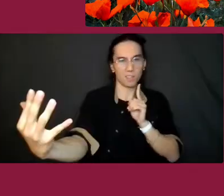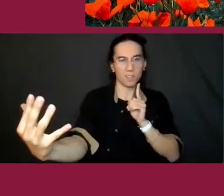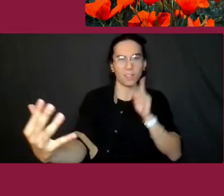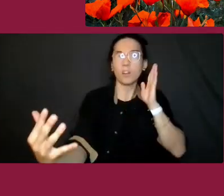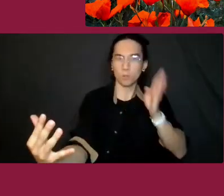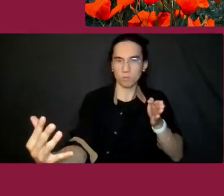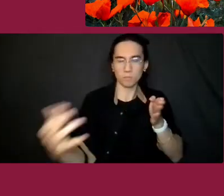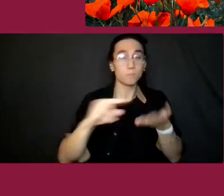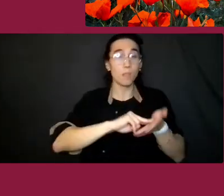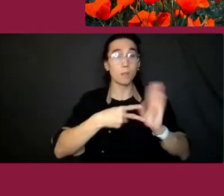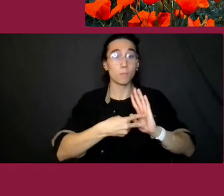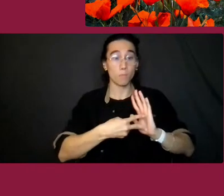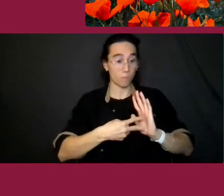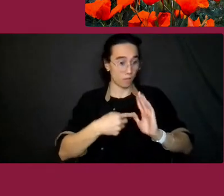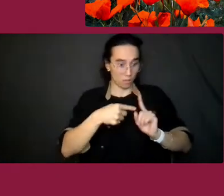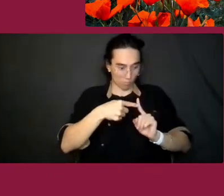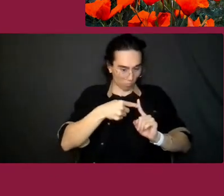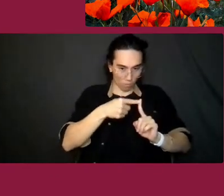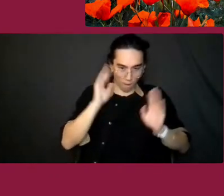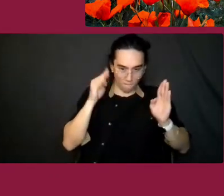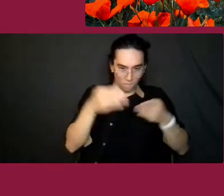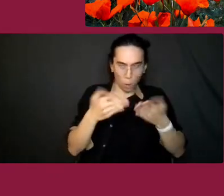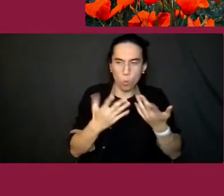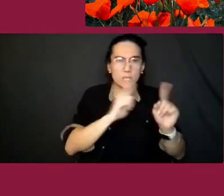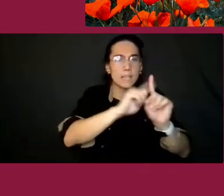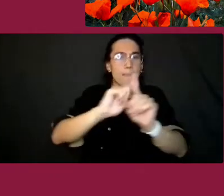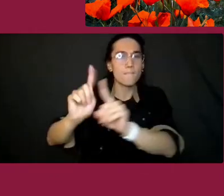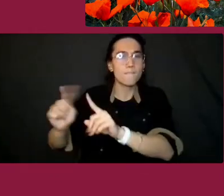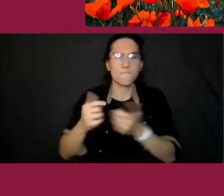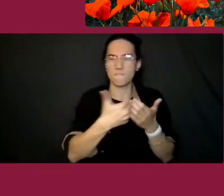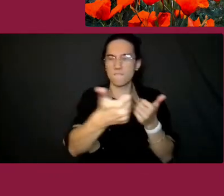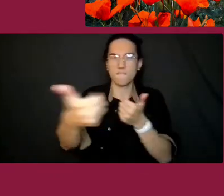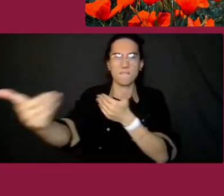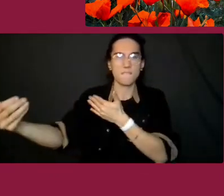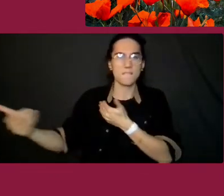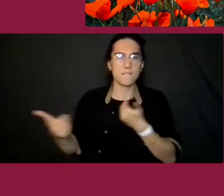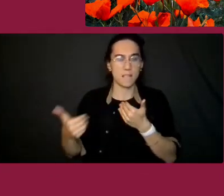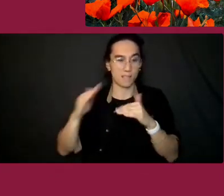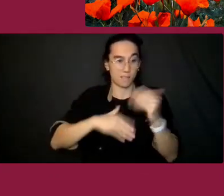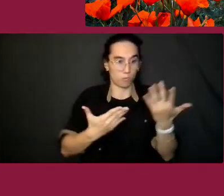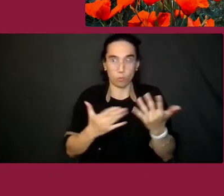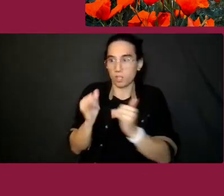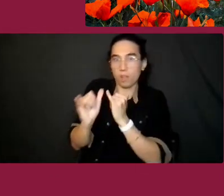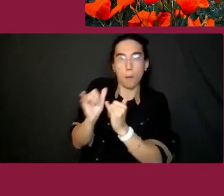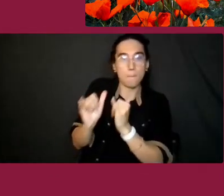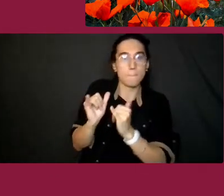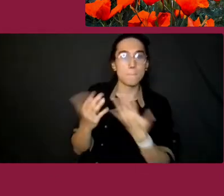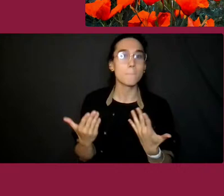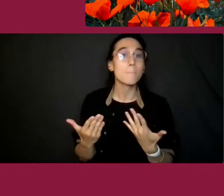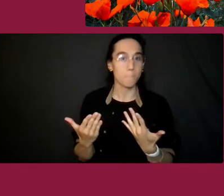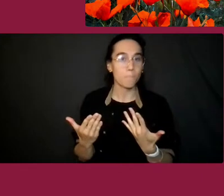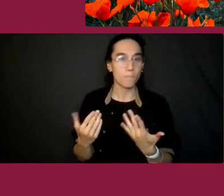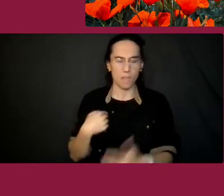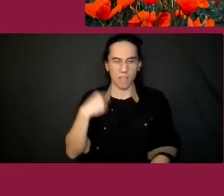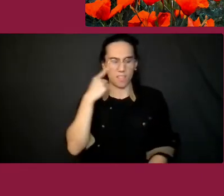differences rather than commonalities. I thought that that was a, a very mindful statement,